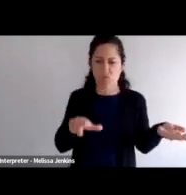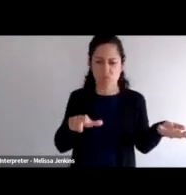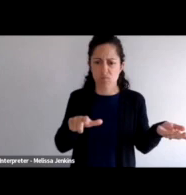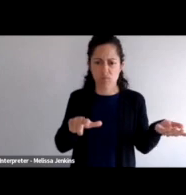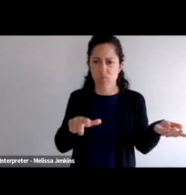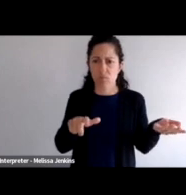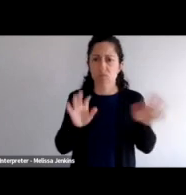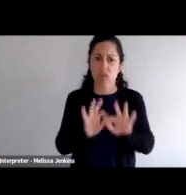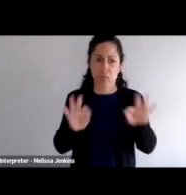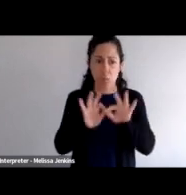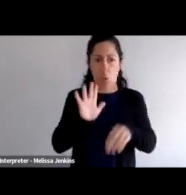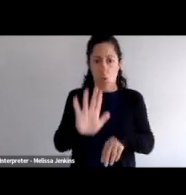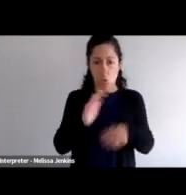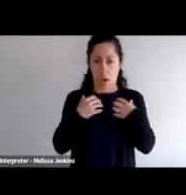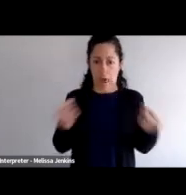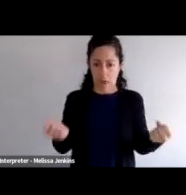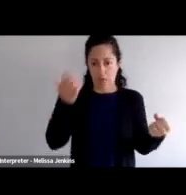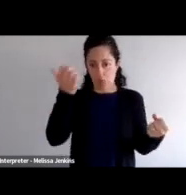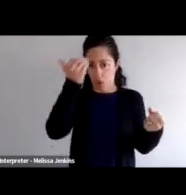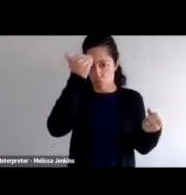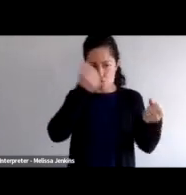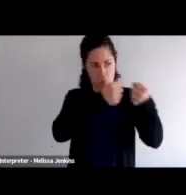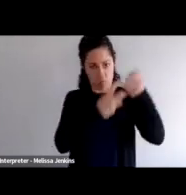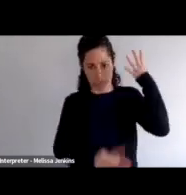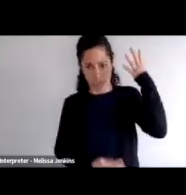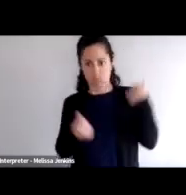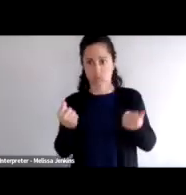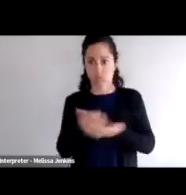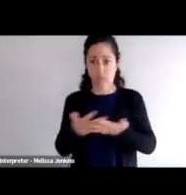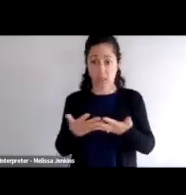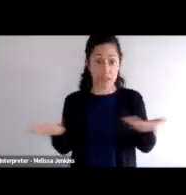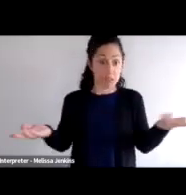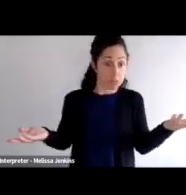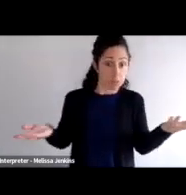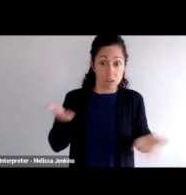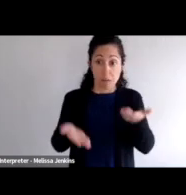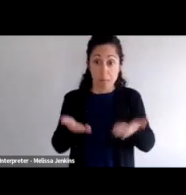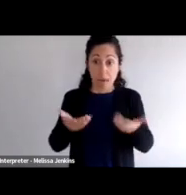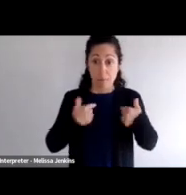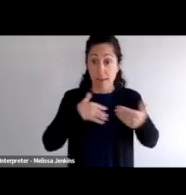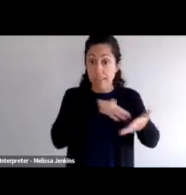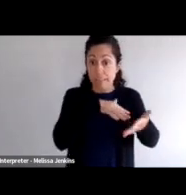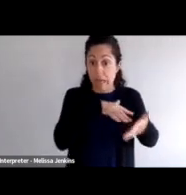your health. Perhaps you may qualify for a study based on a different condition than Usher.